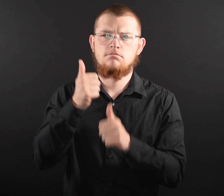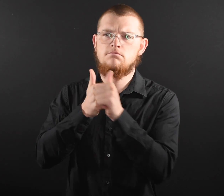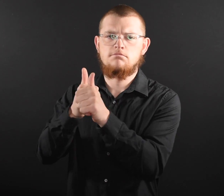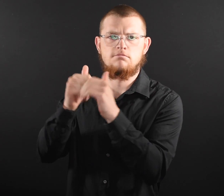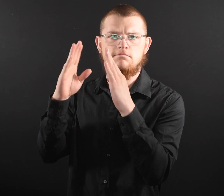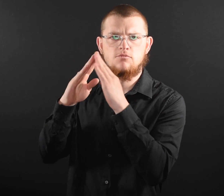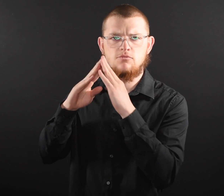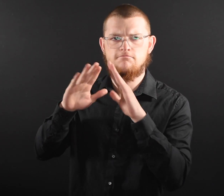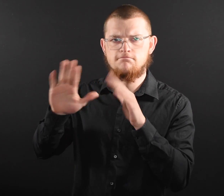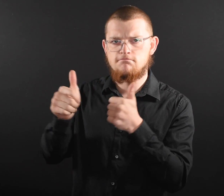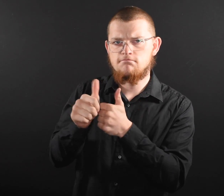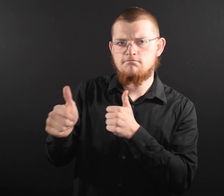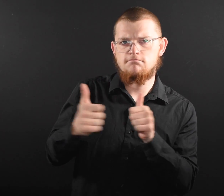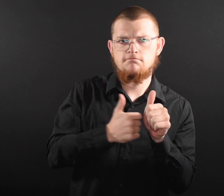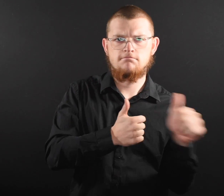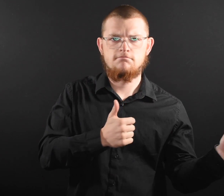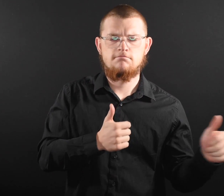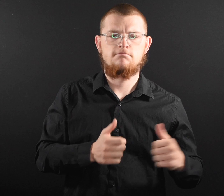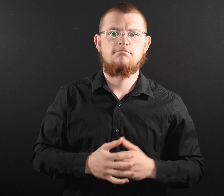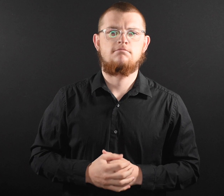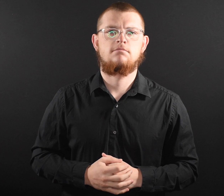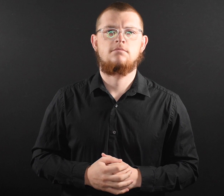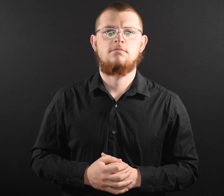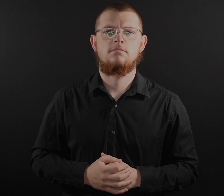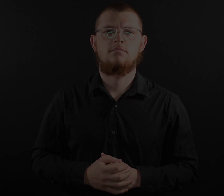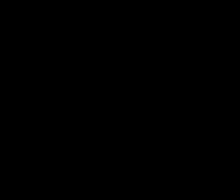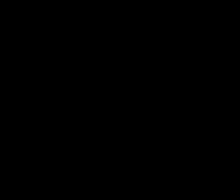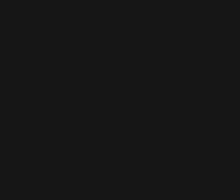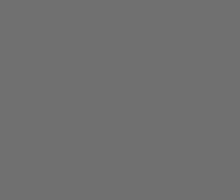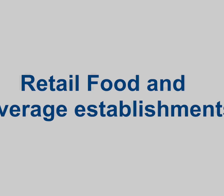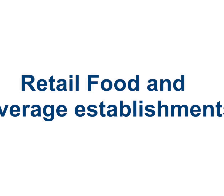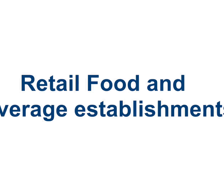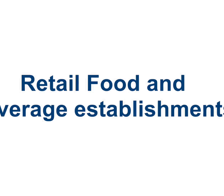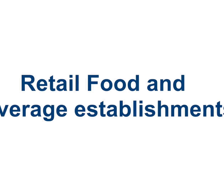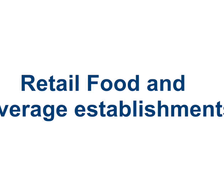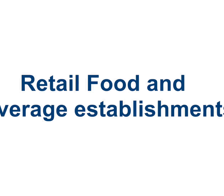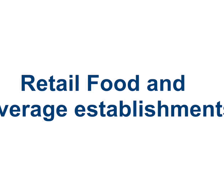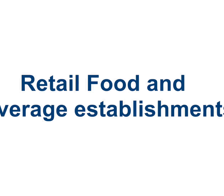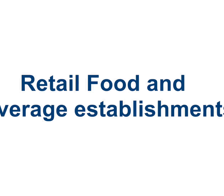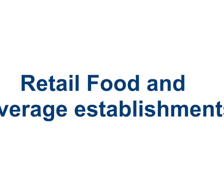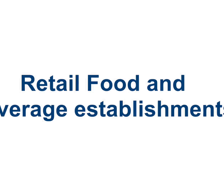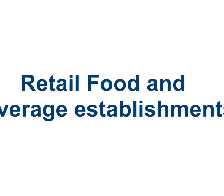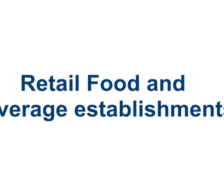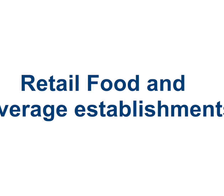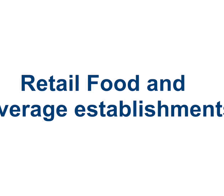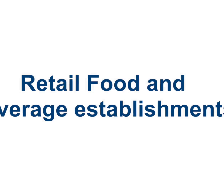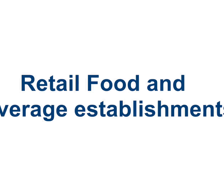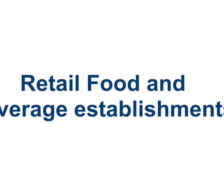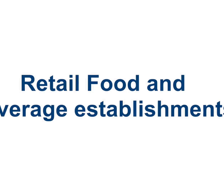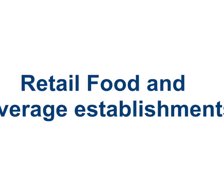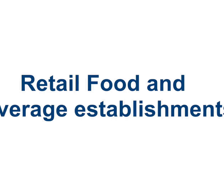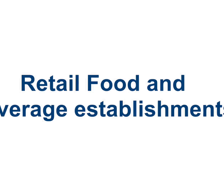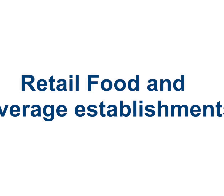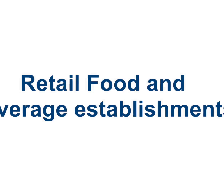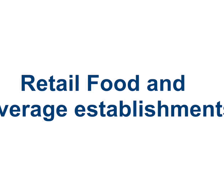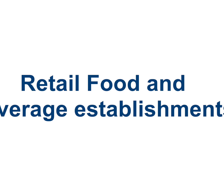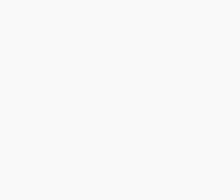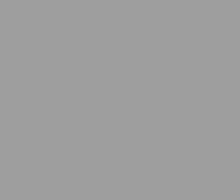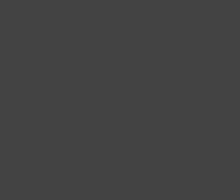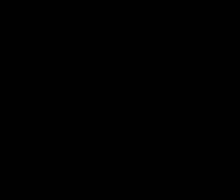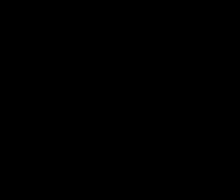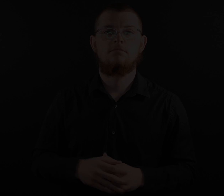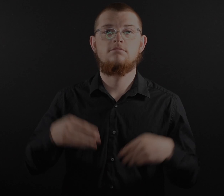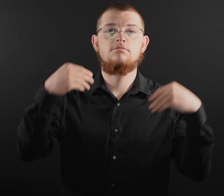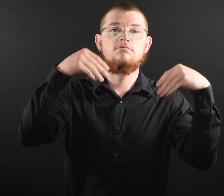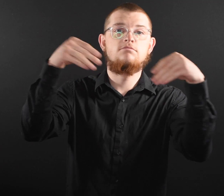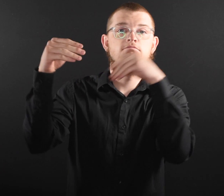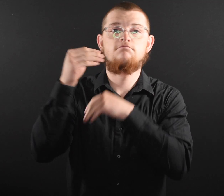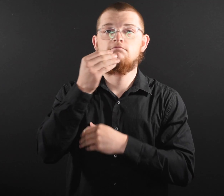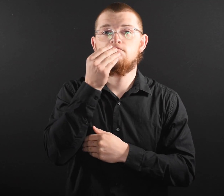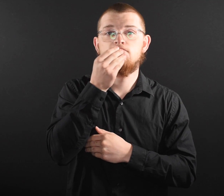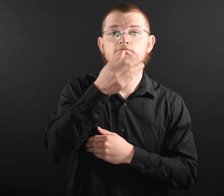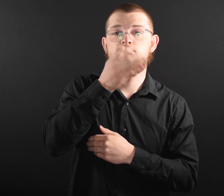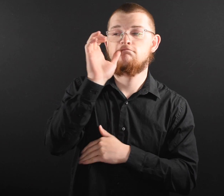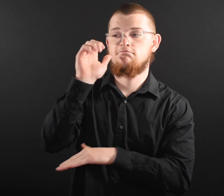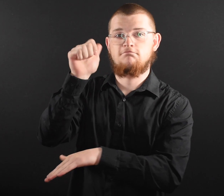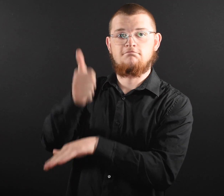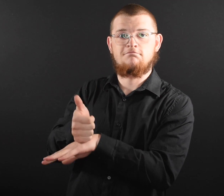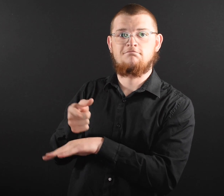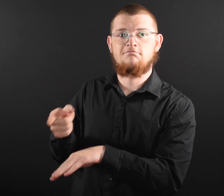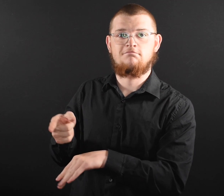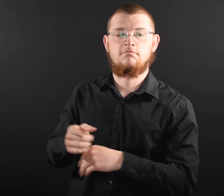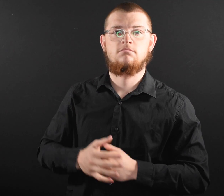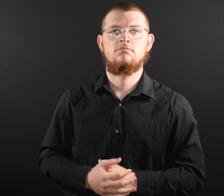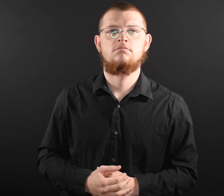precautions at home and in the community. Retail Food and beverage establishments